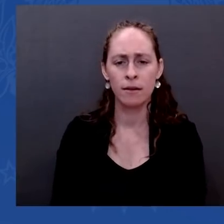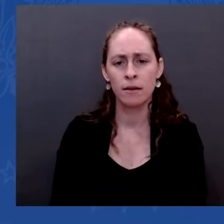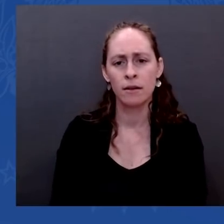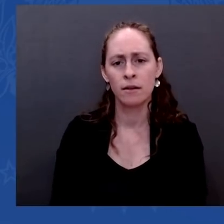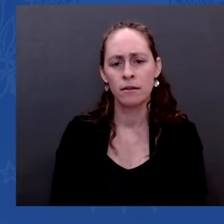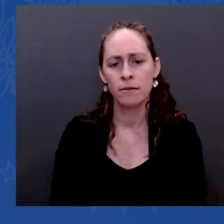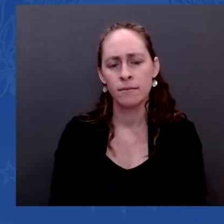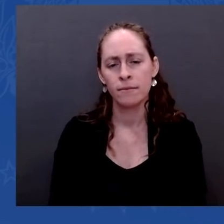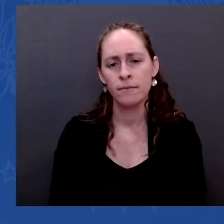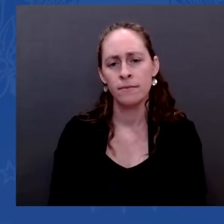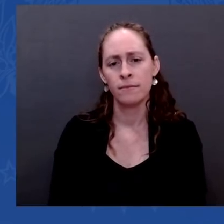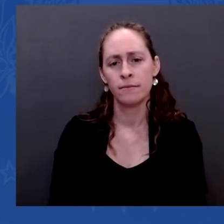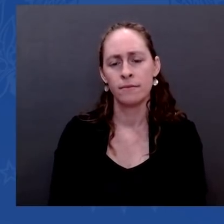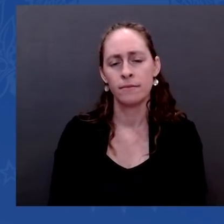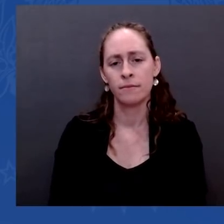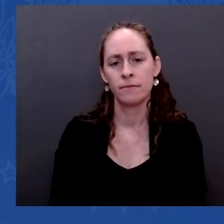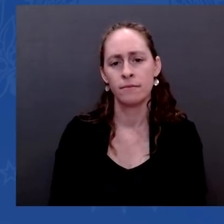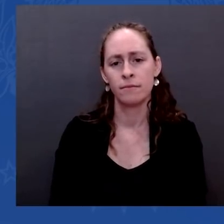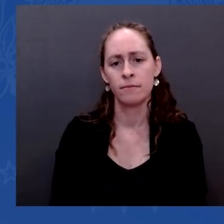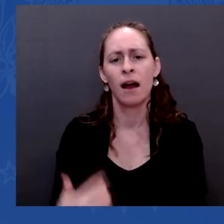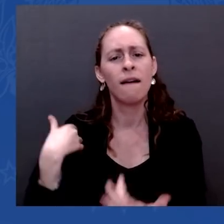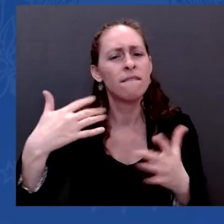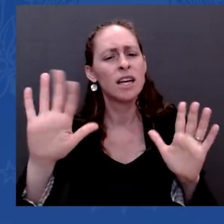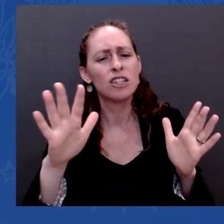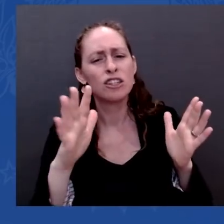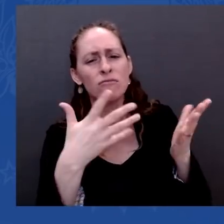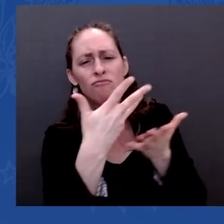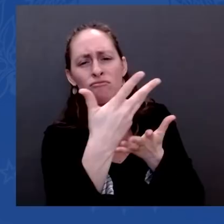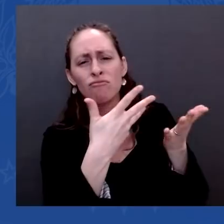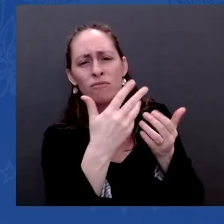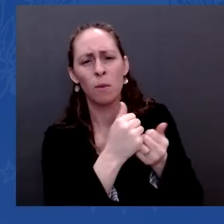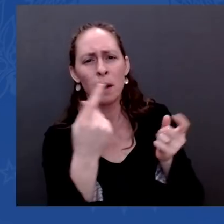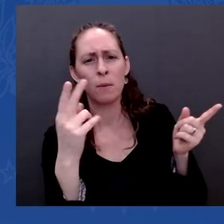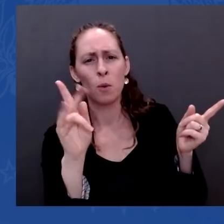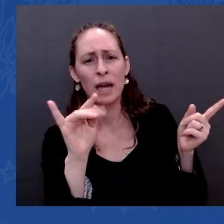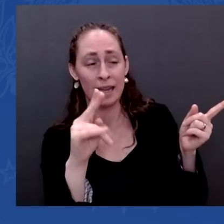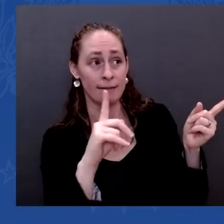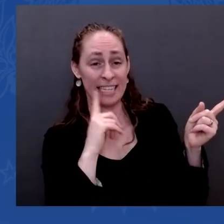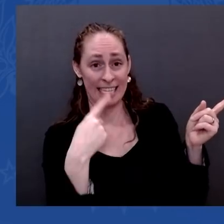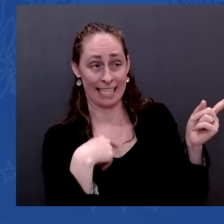I don't know that he knows what he's going to do. And I think he has to realize